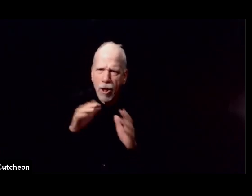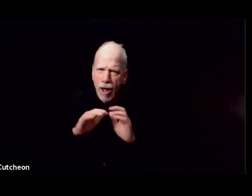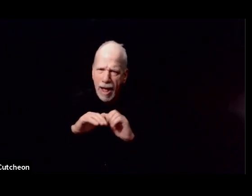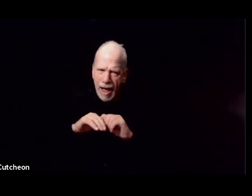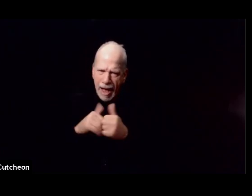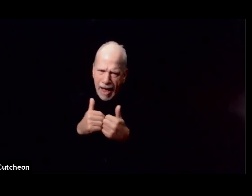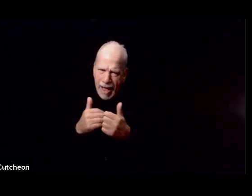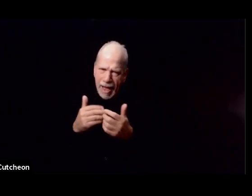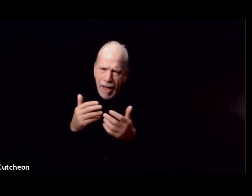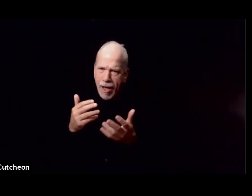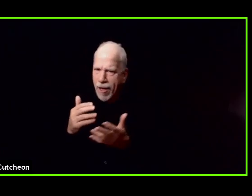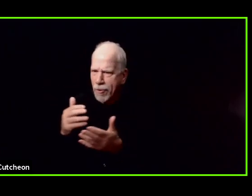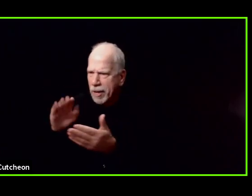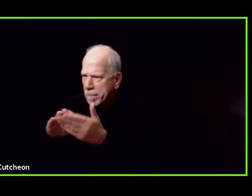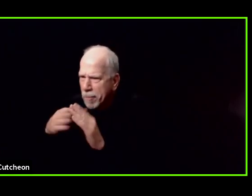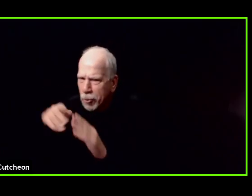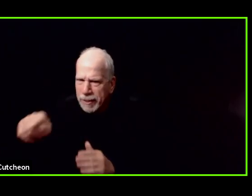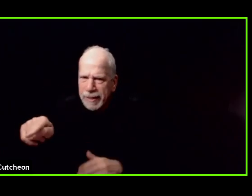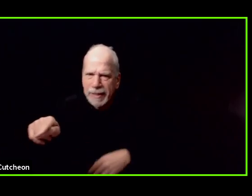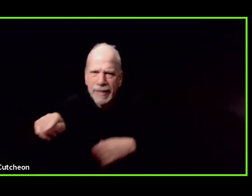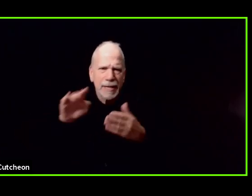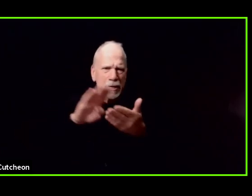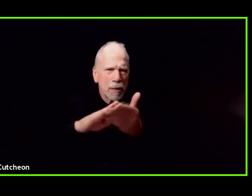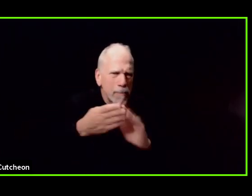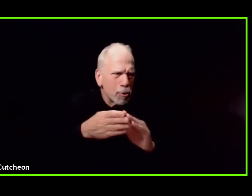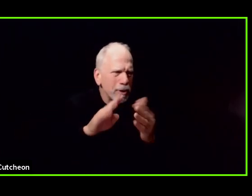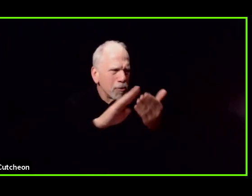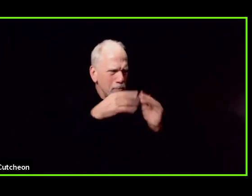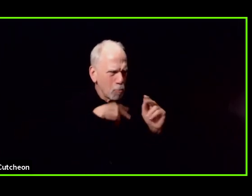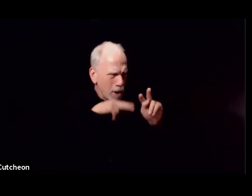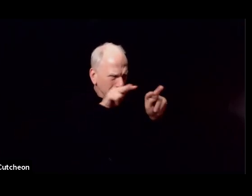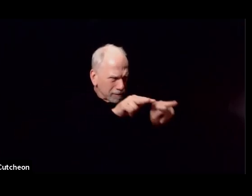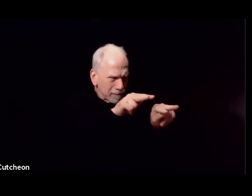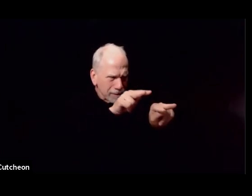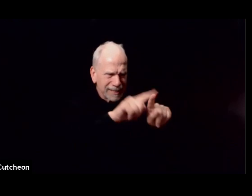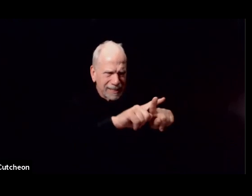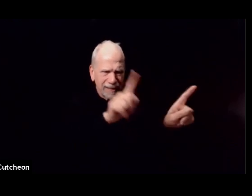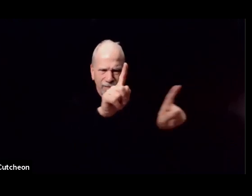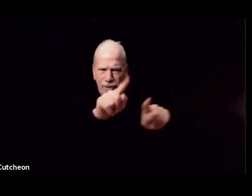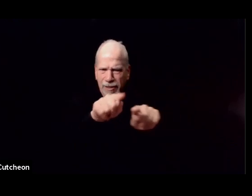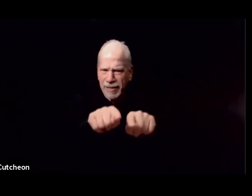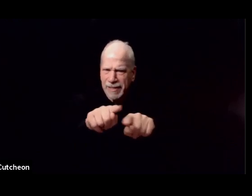populations and we will share those results as we get them. The next thing I wanted to